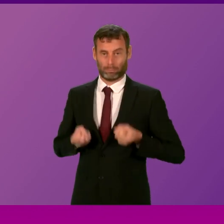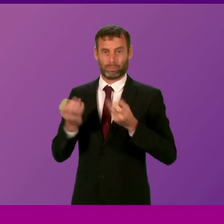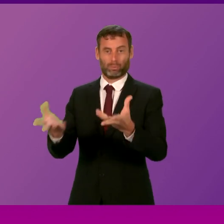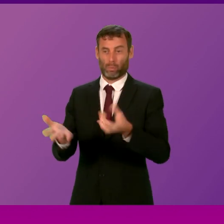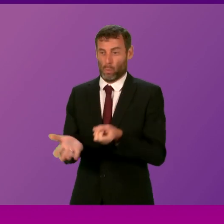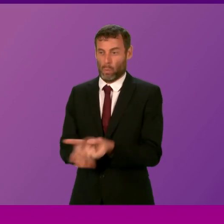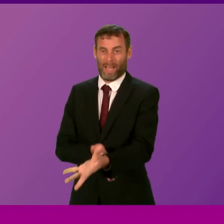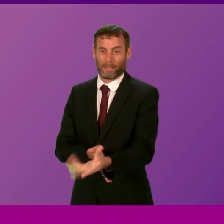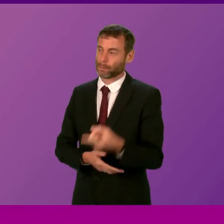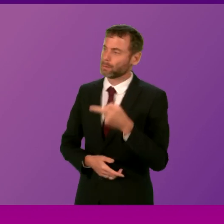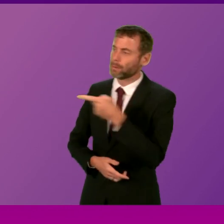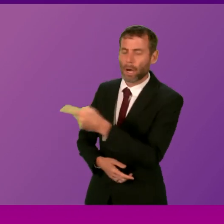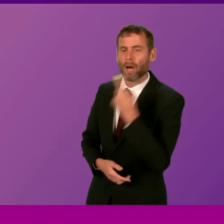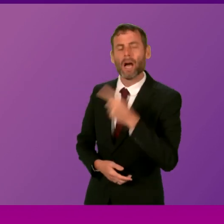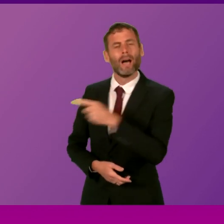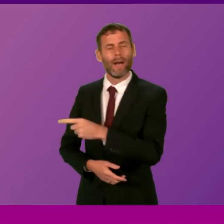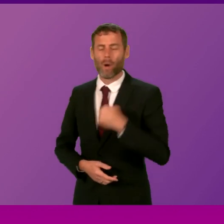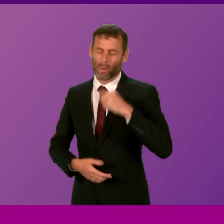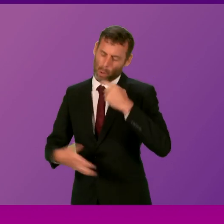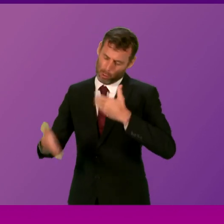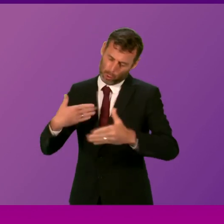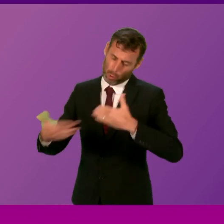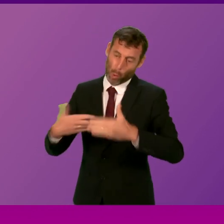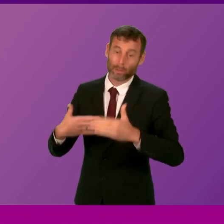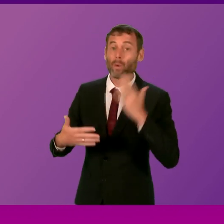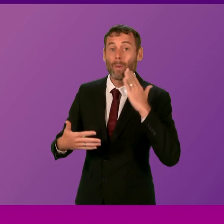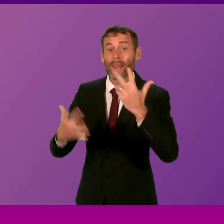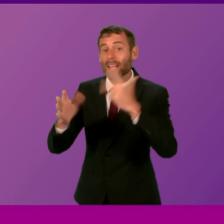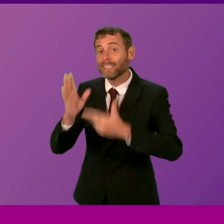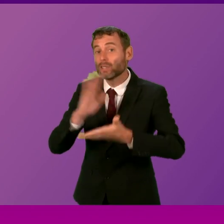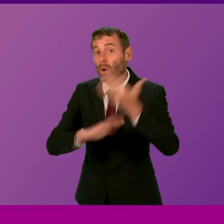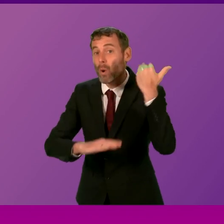promised to end that eight years ago, long before Covid, and people are now being asked